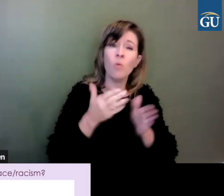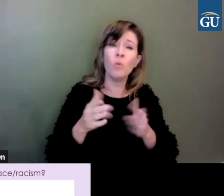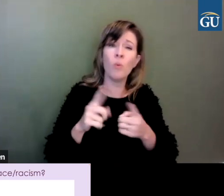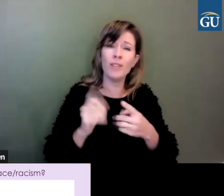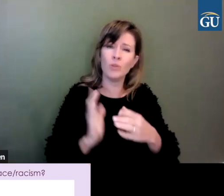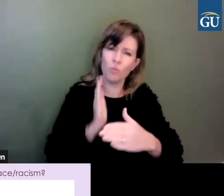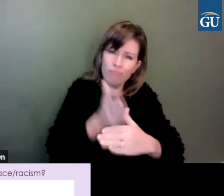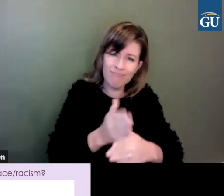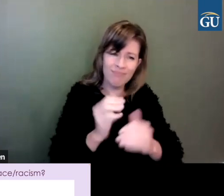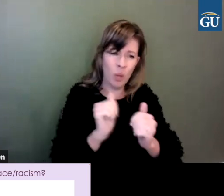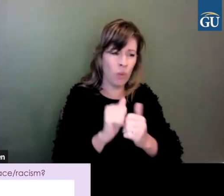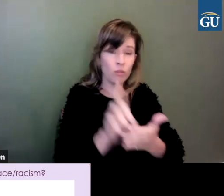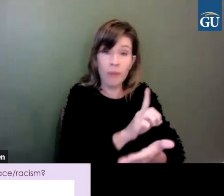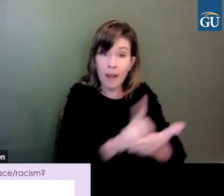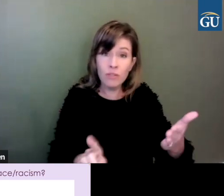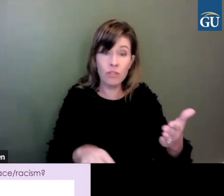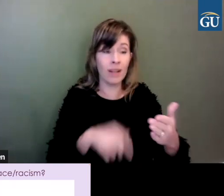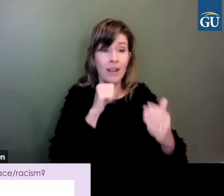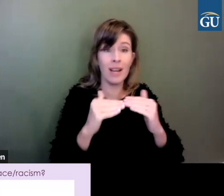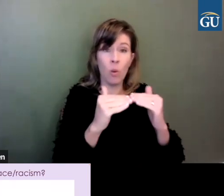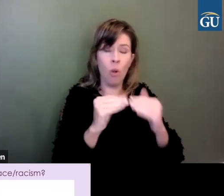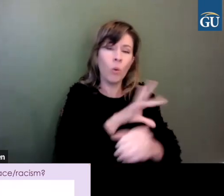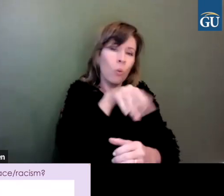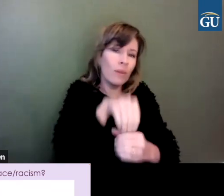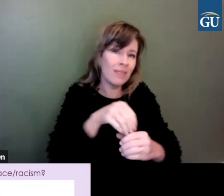inequality within the science, to really rebuild and rethink